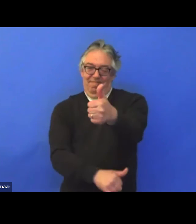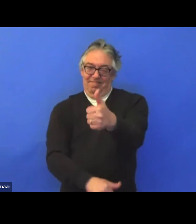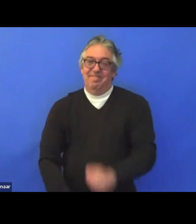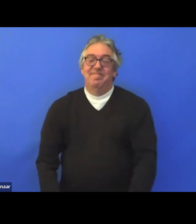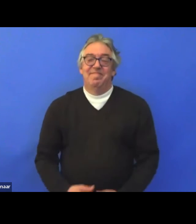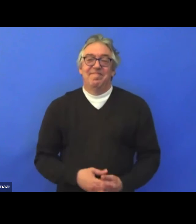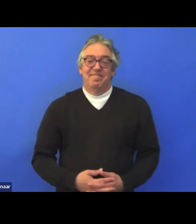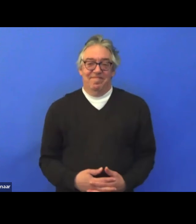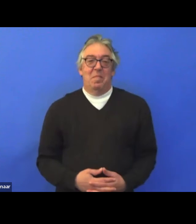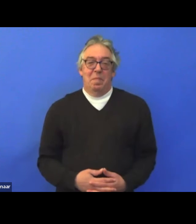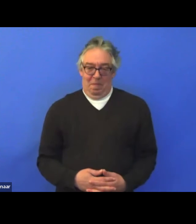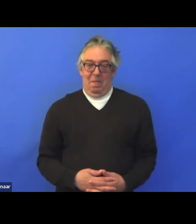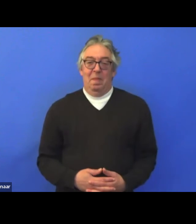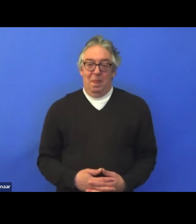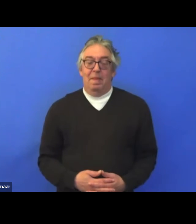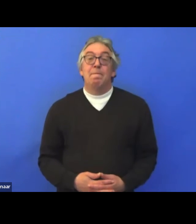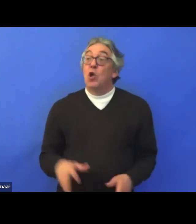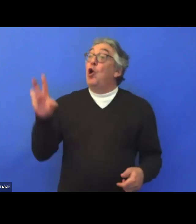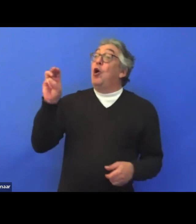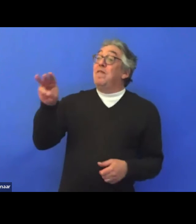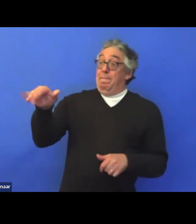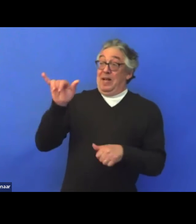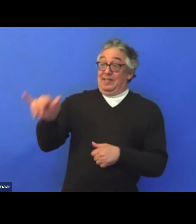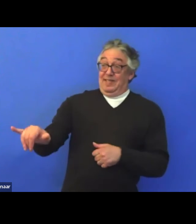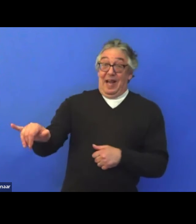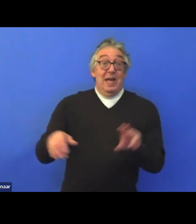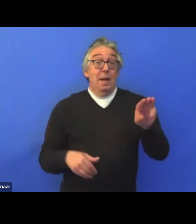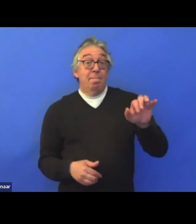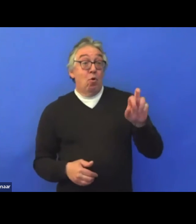Wim, you stay in the main room. Marina, you go to the breakout room.